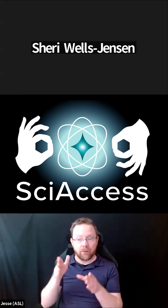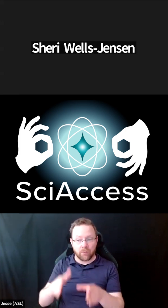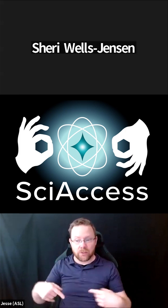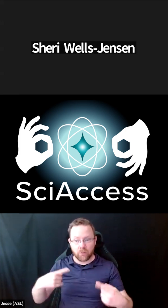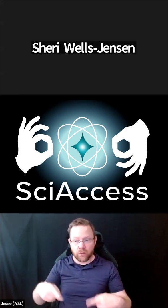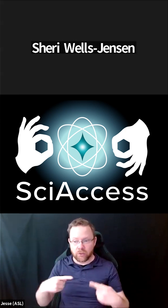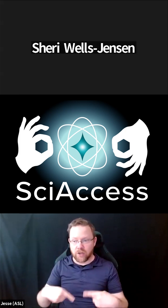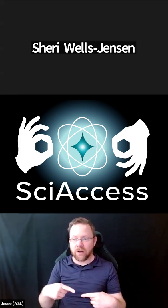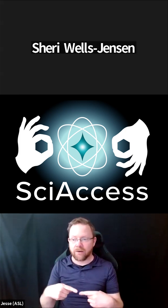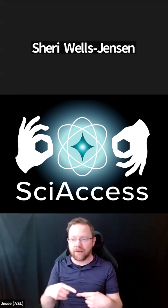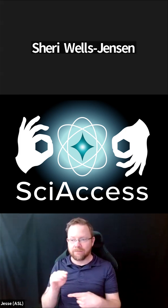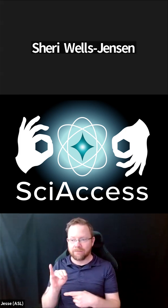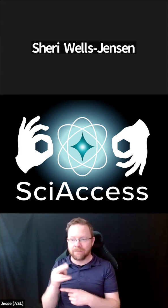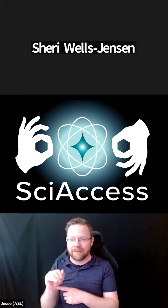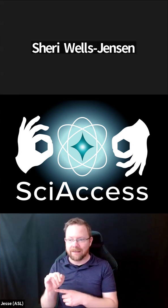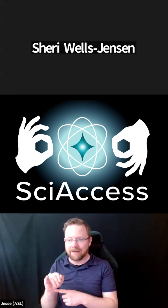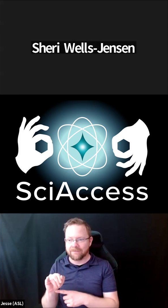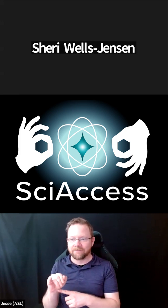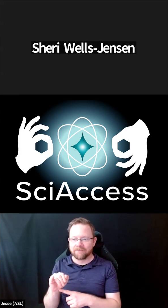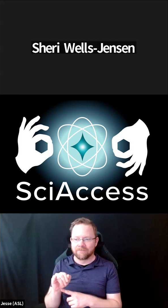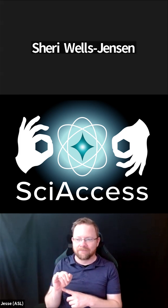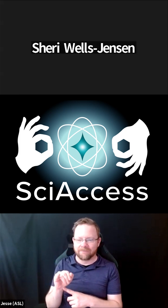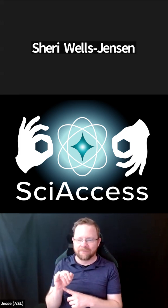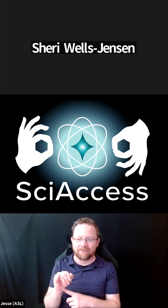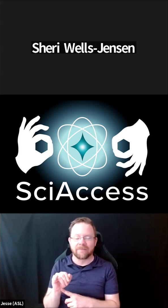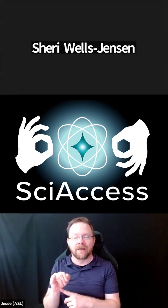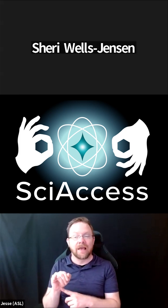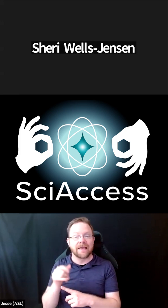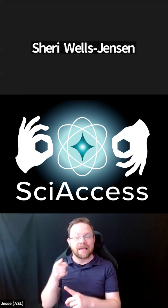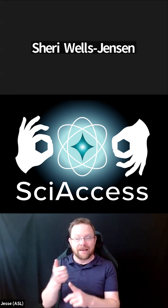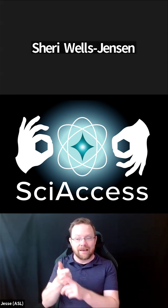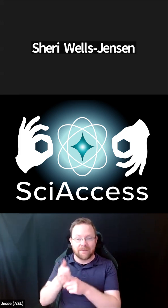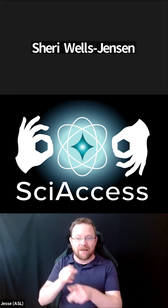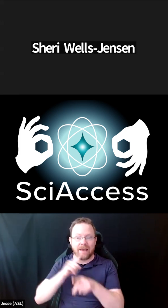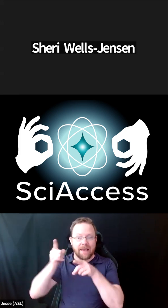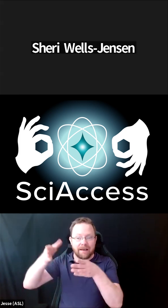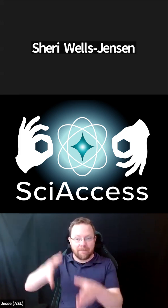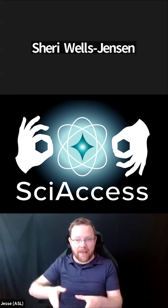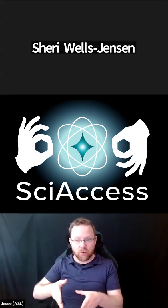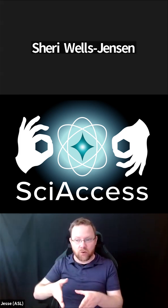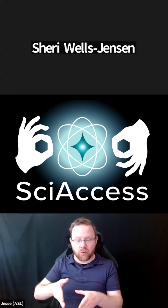analog in Poland.